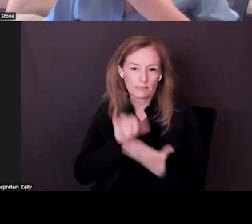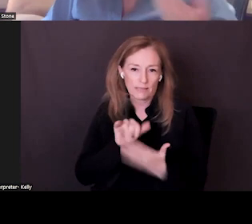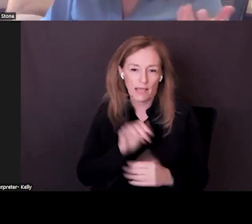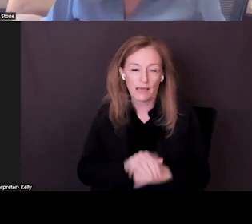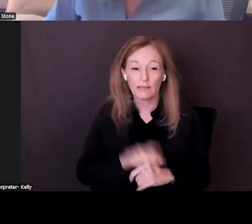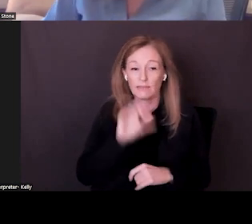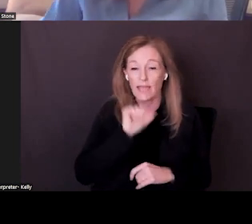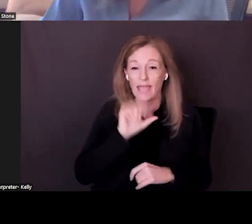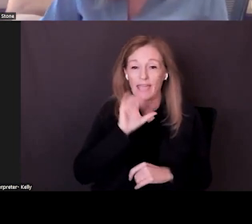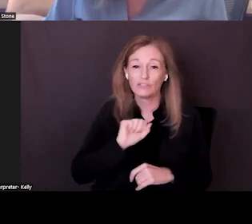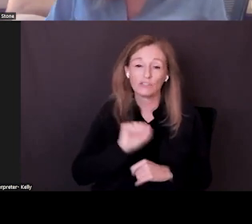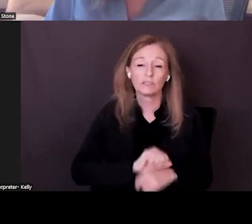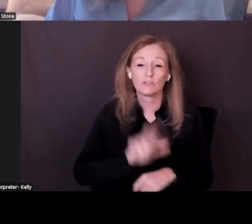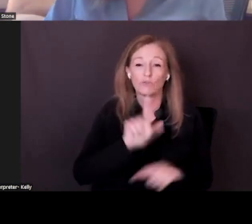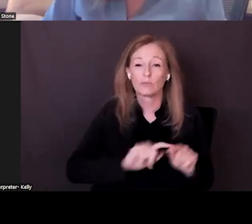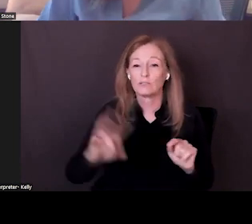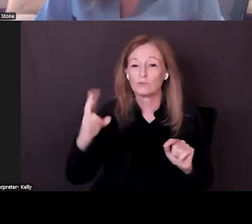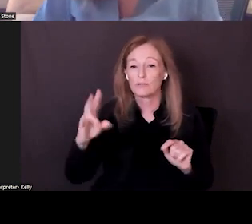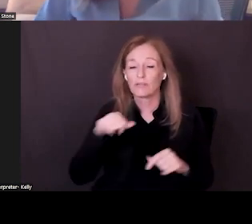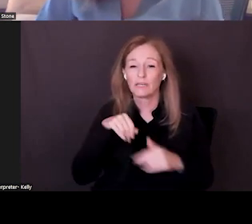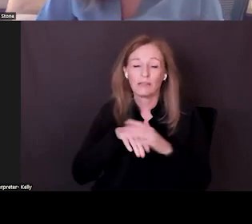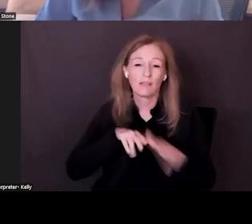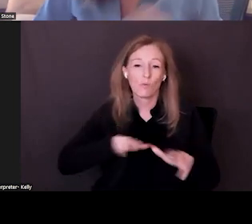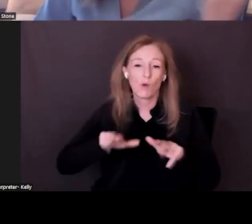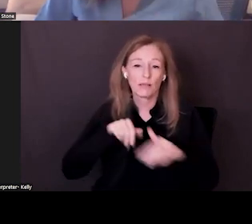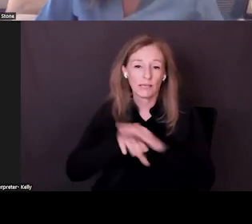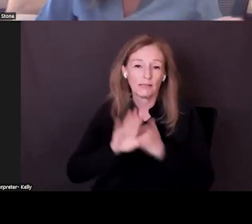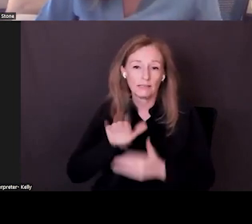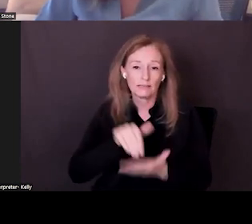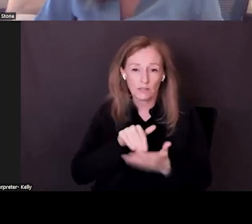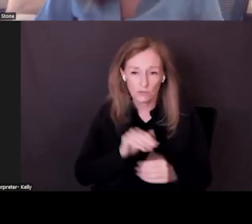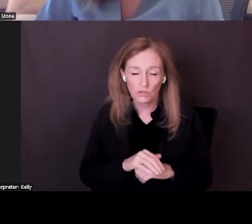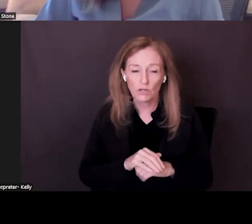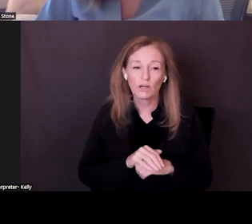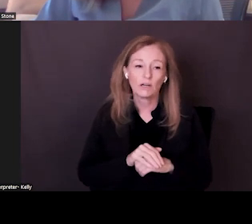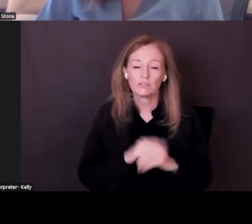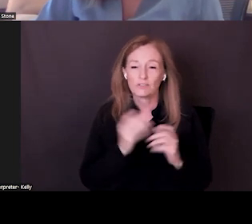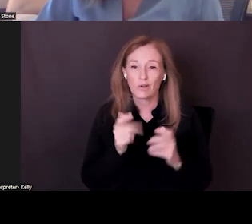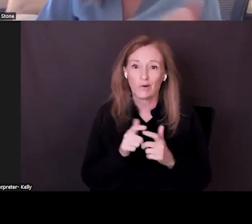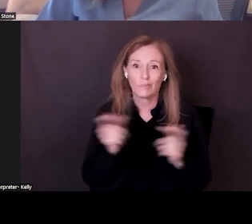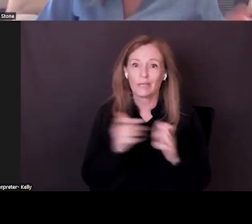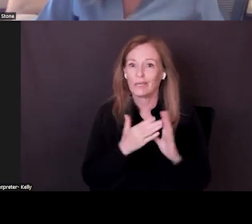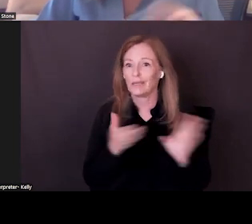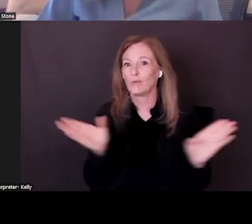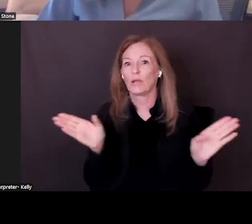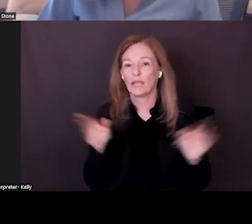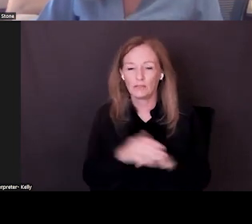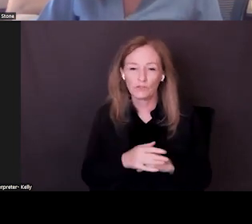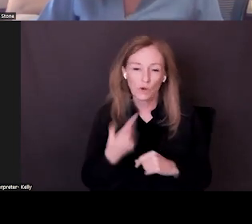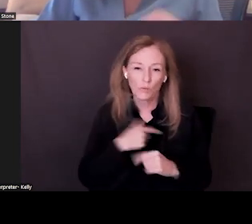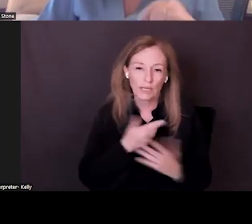WE HAVE SERVED AGES 3 TO 17 YOU CAN SERVE 4 TO 17. WE HAVE